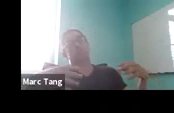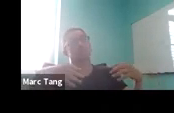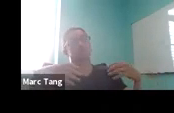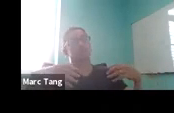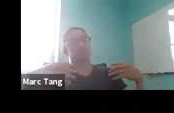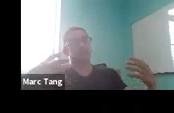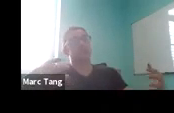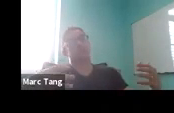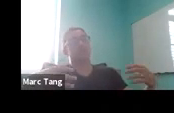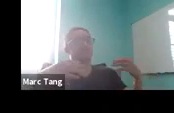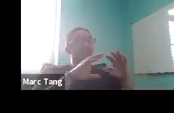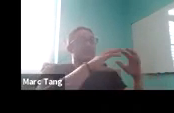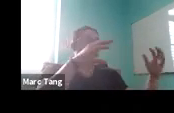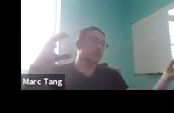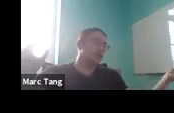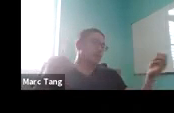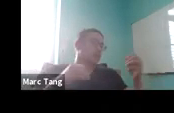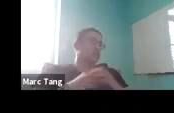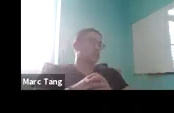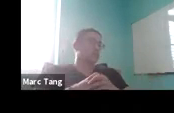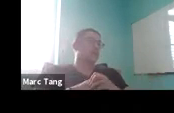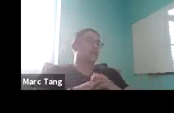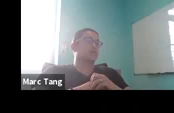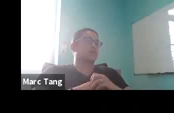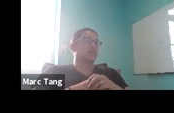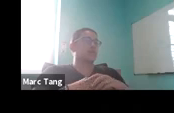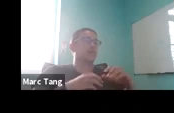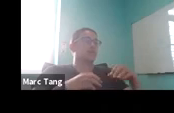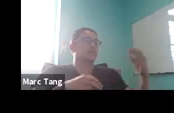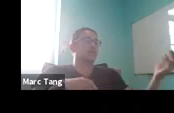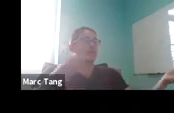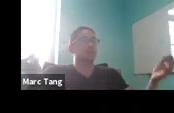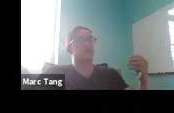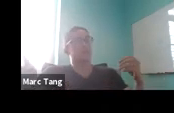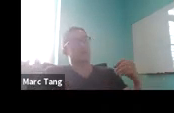more like a continuum so it's not like we have either free or rigid word